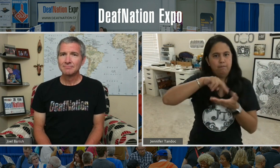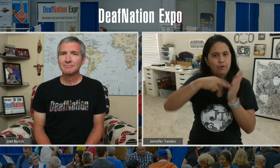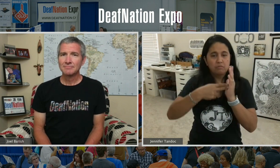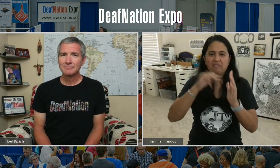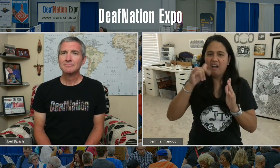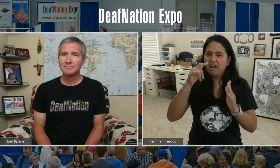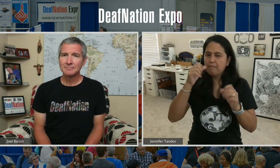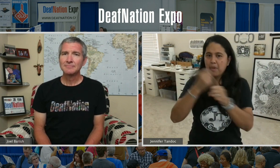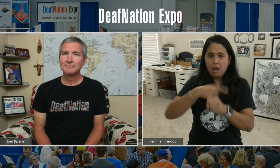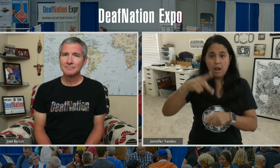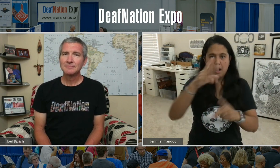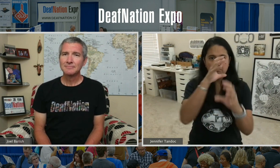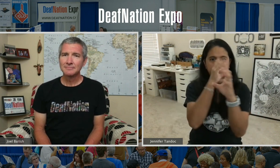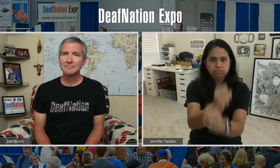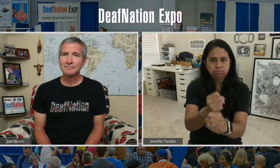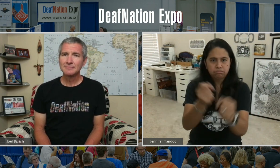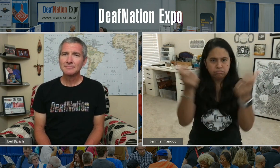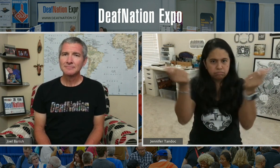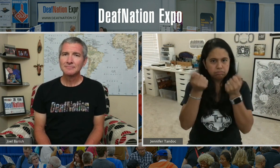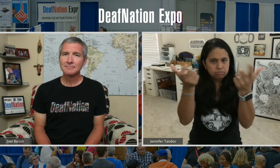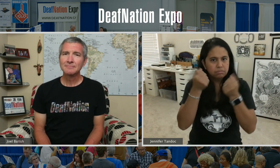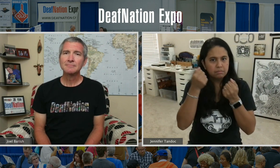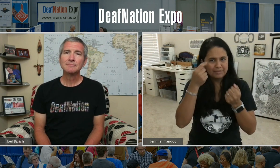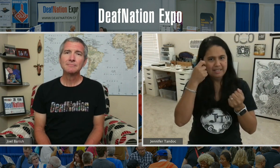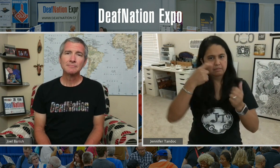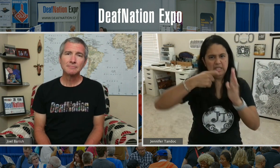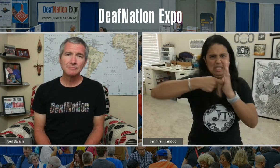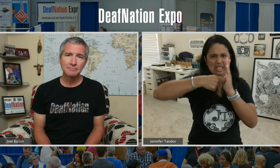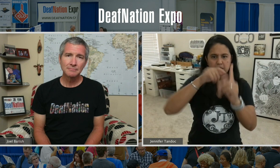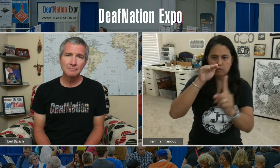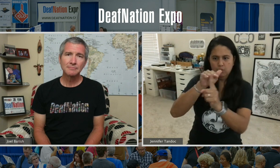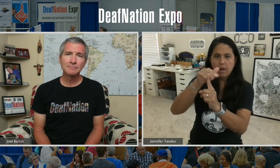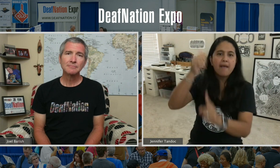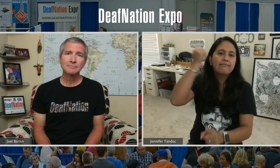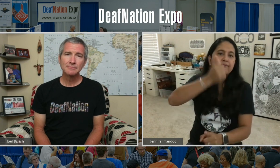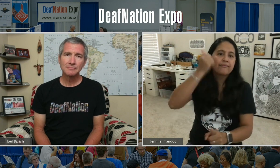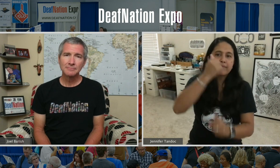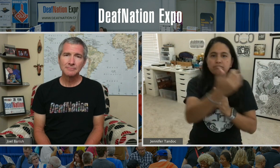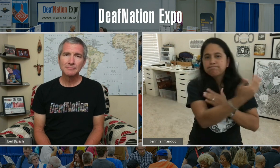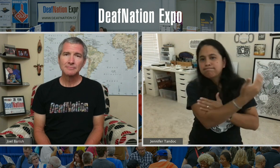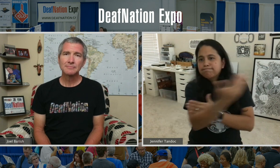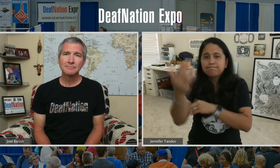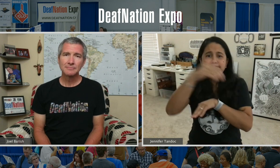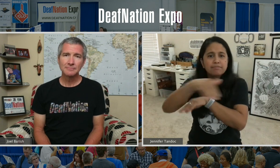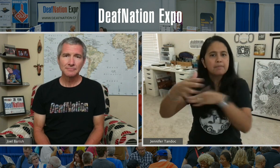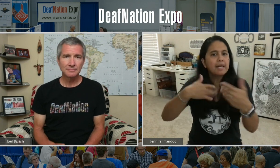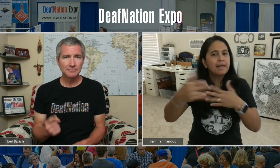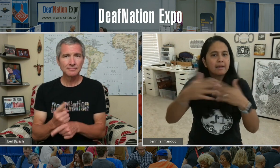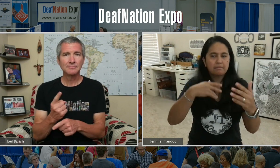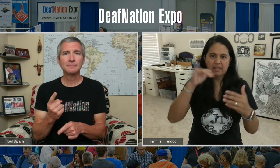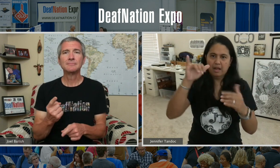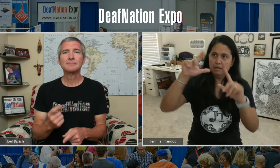I do that on purpose to attract others, to give you a reminder every day.